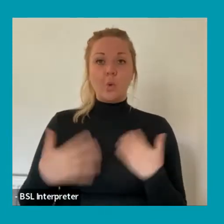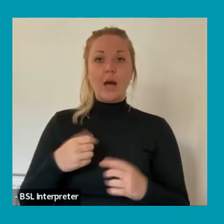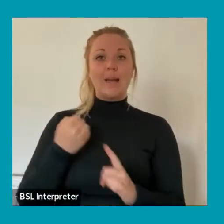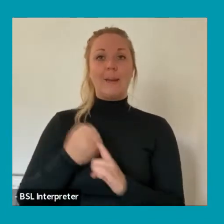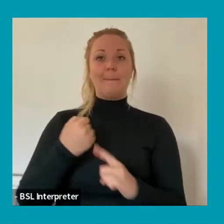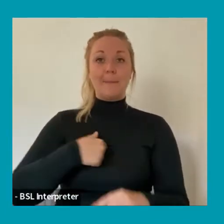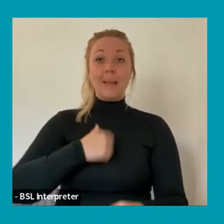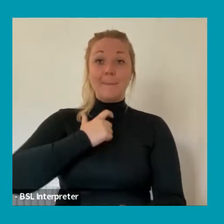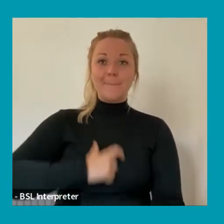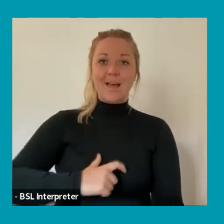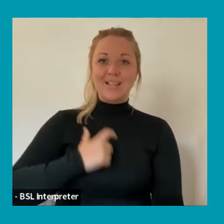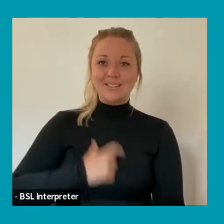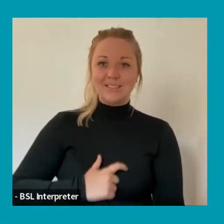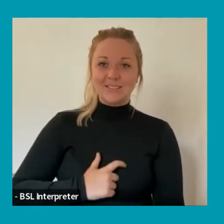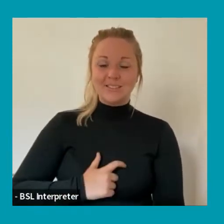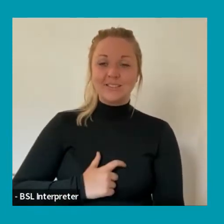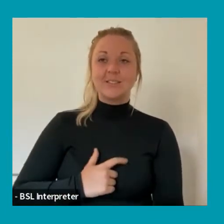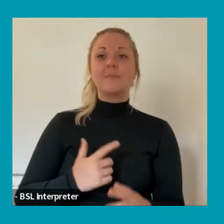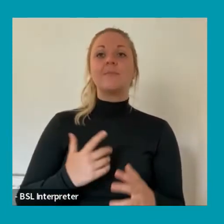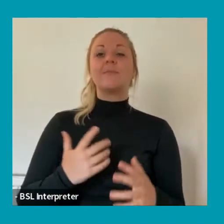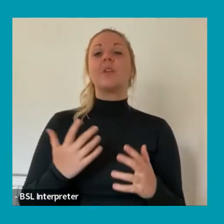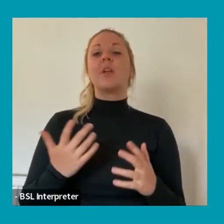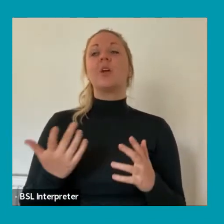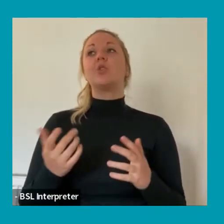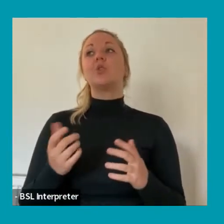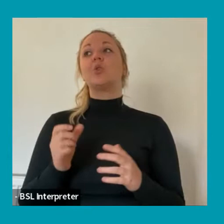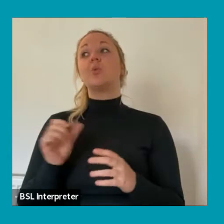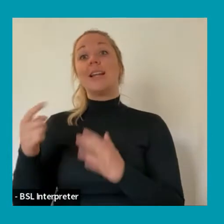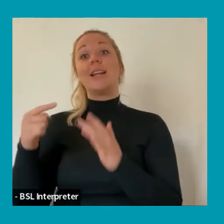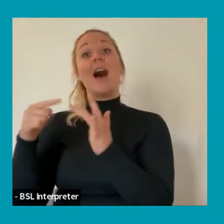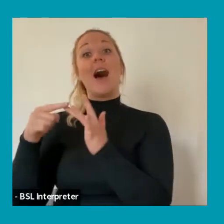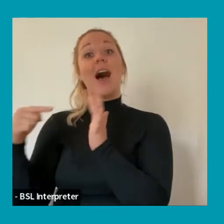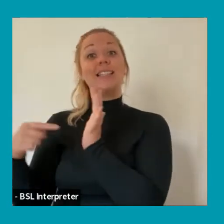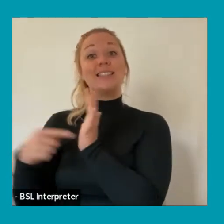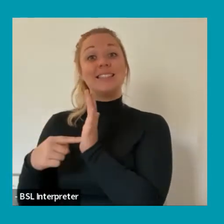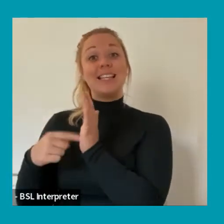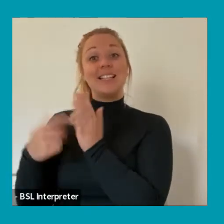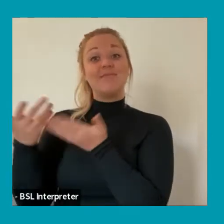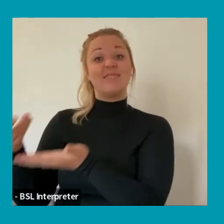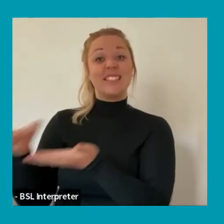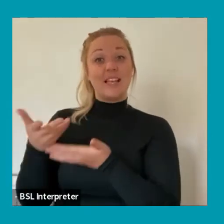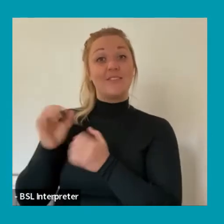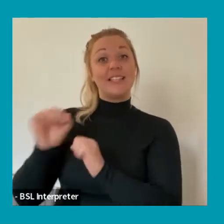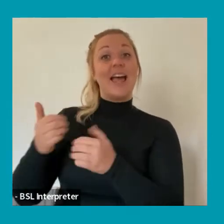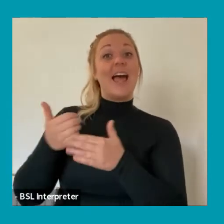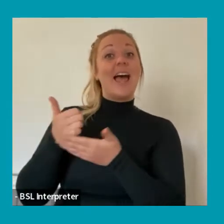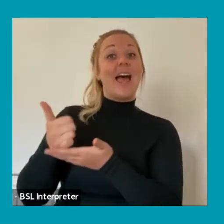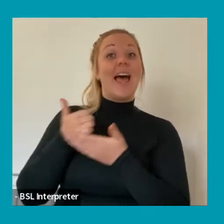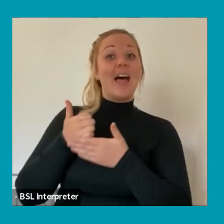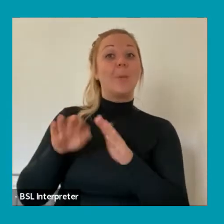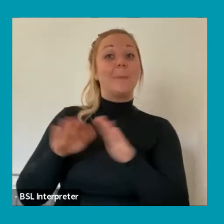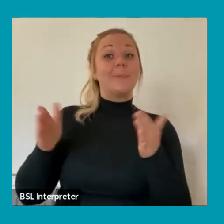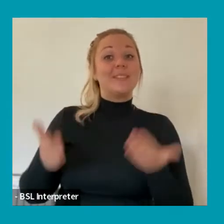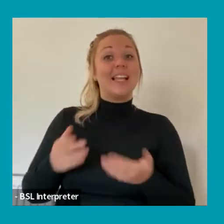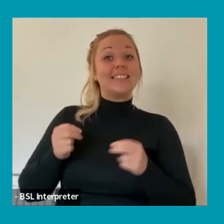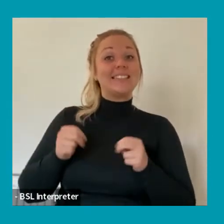So we then ITlent us their help desk system. Now you can go on the internet.